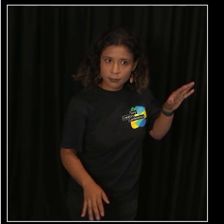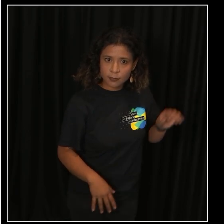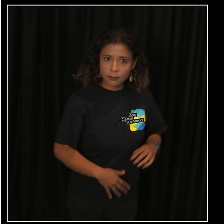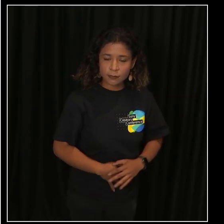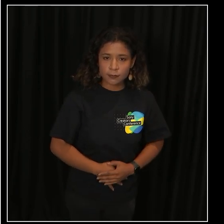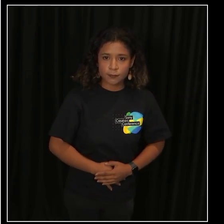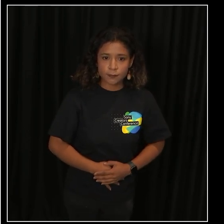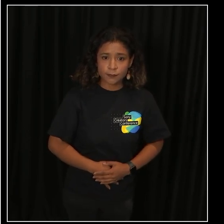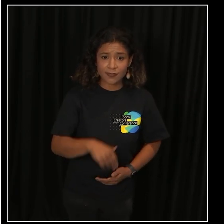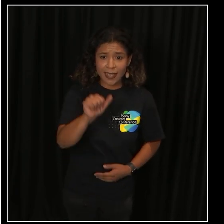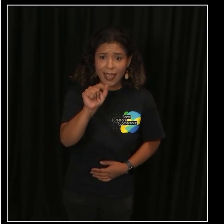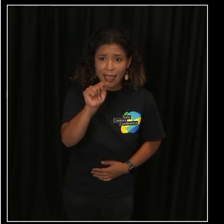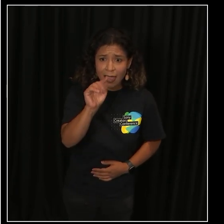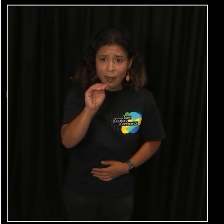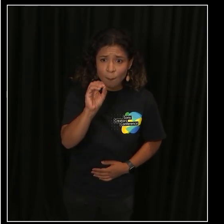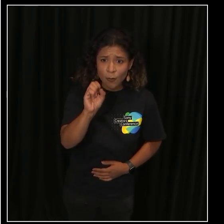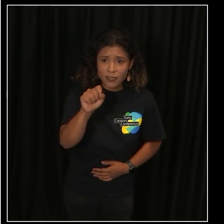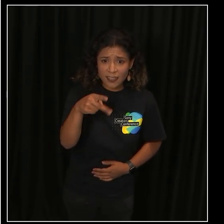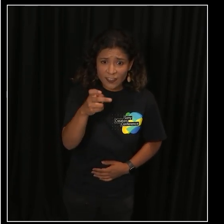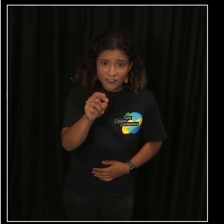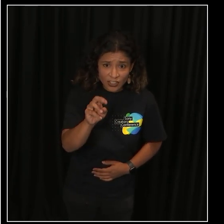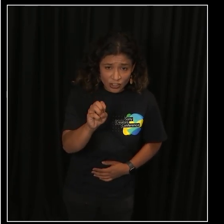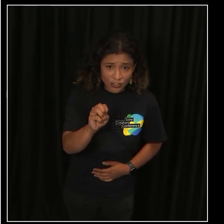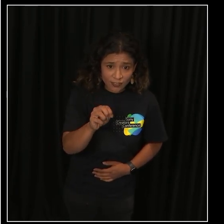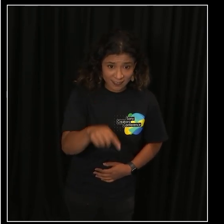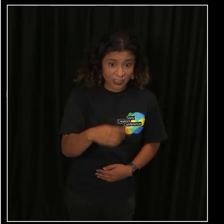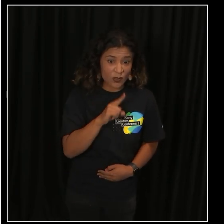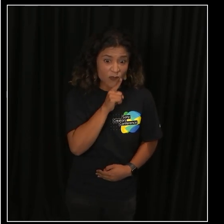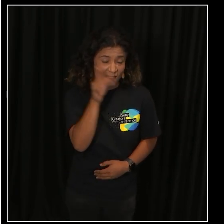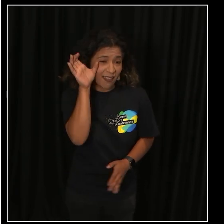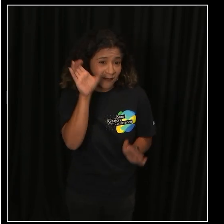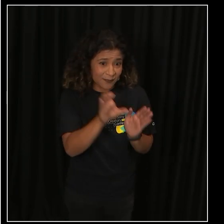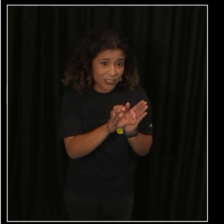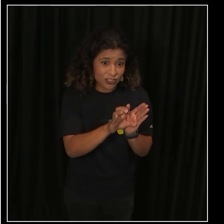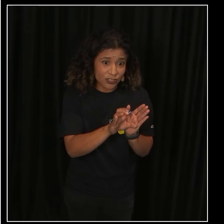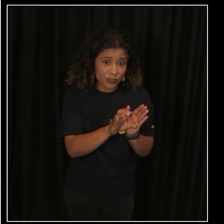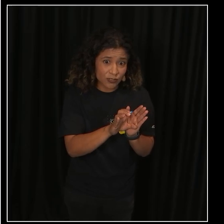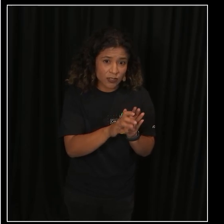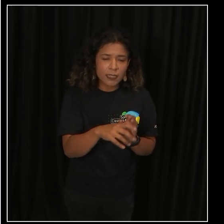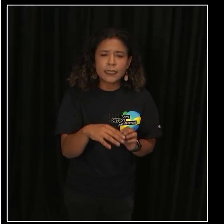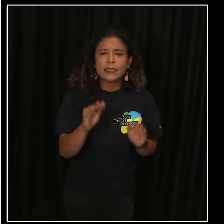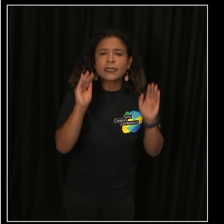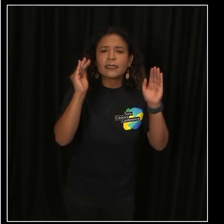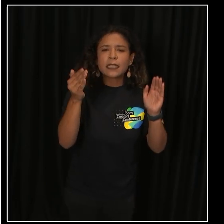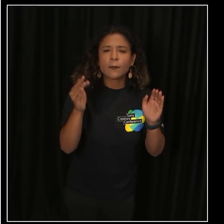The atmosphere that’s scattered the sun light appeared to glow. That is sky light.